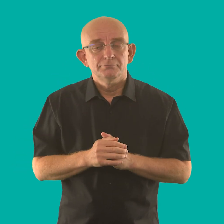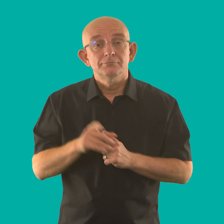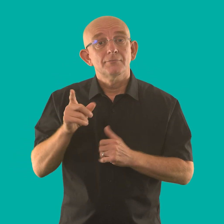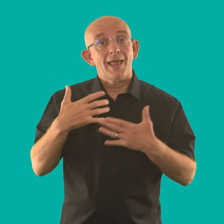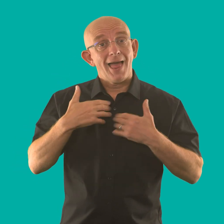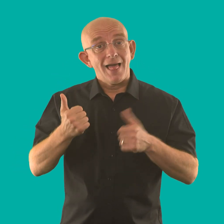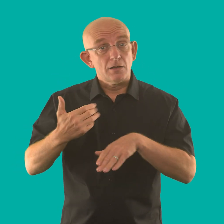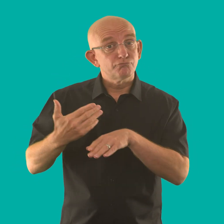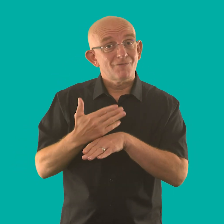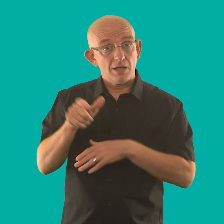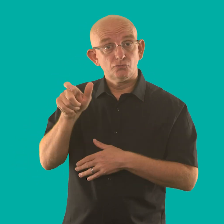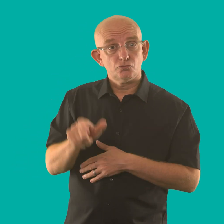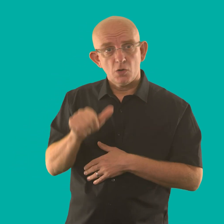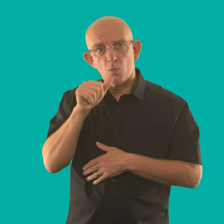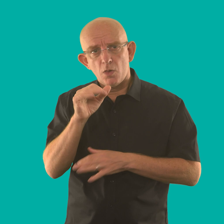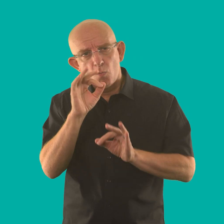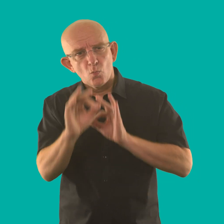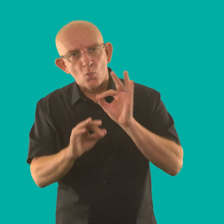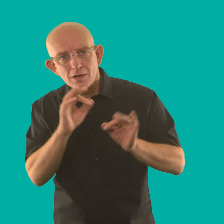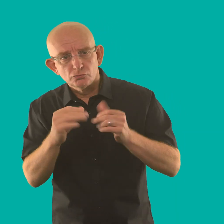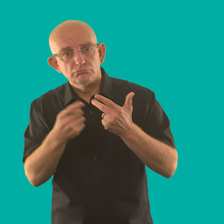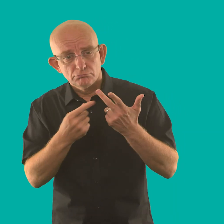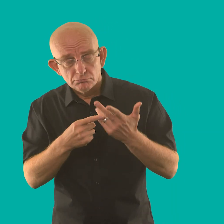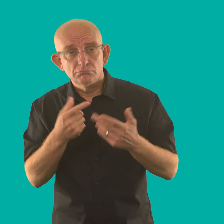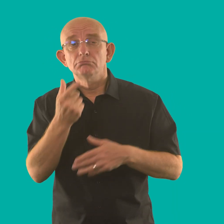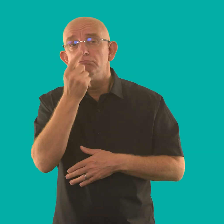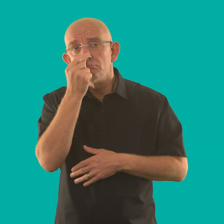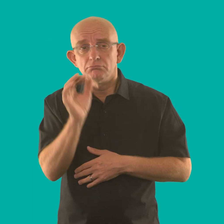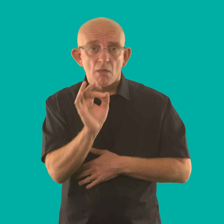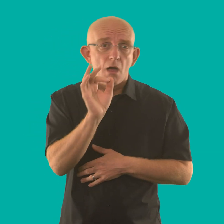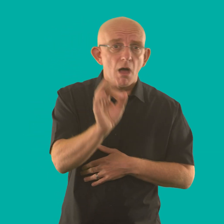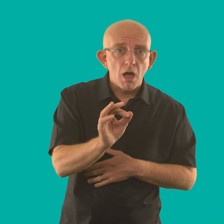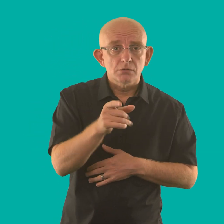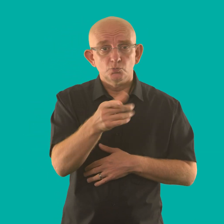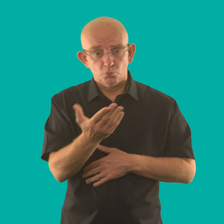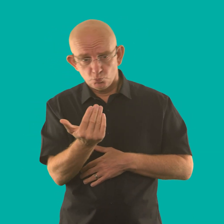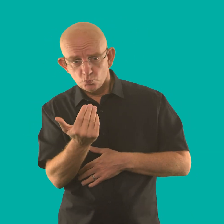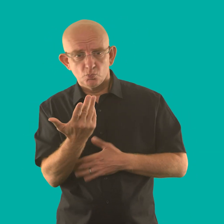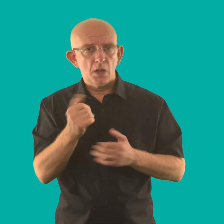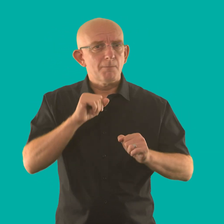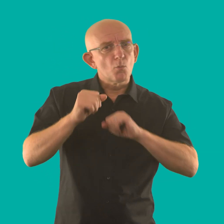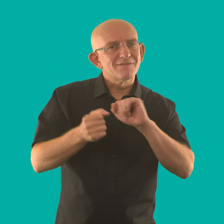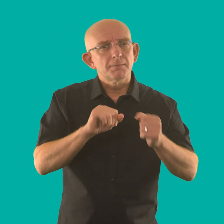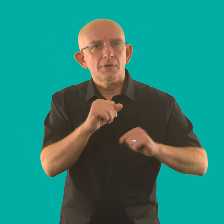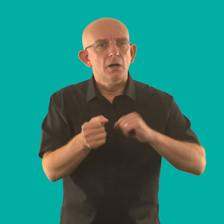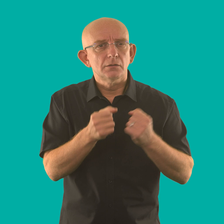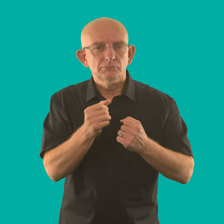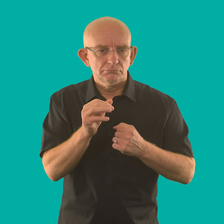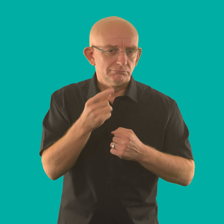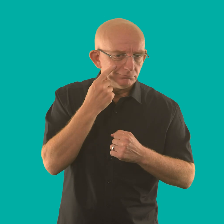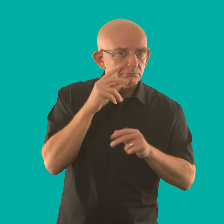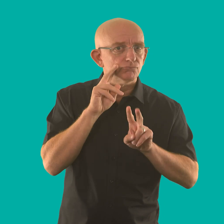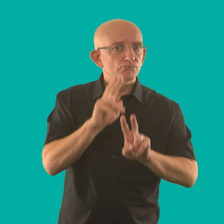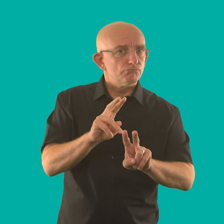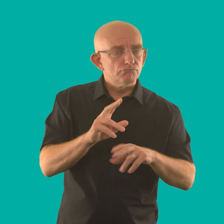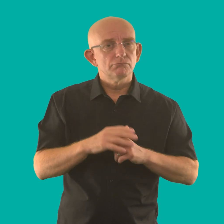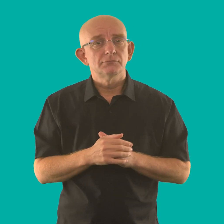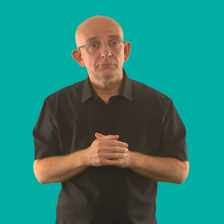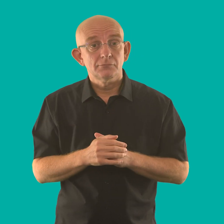The health professional will ask you some questions and may ask you to perform some movements.